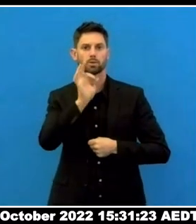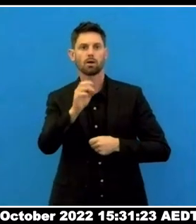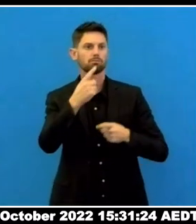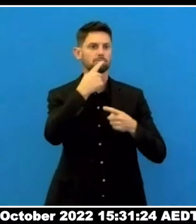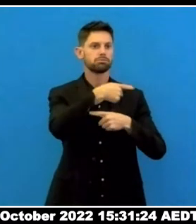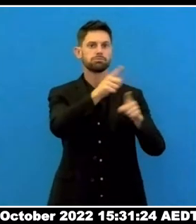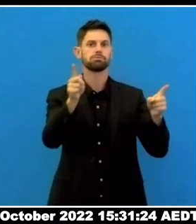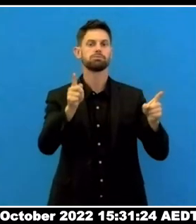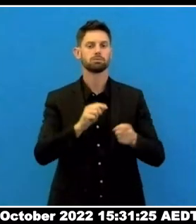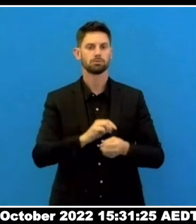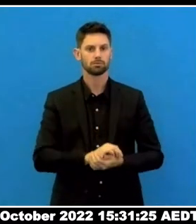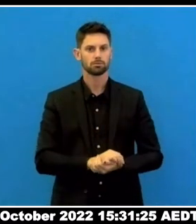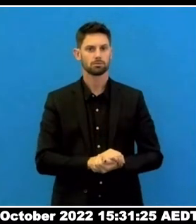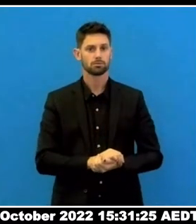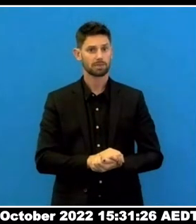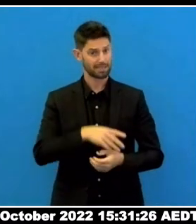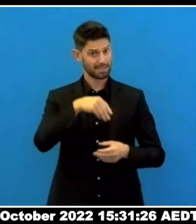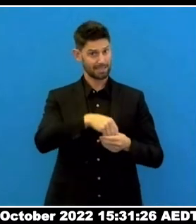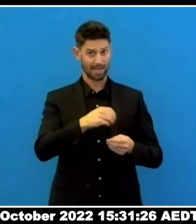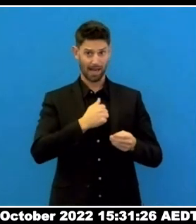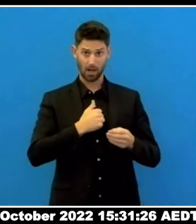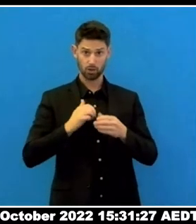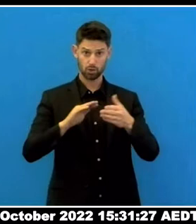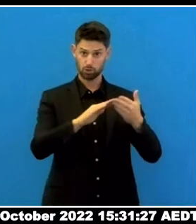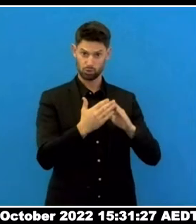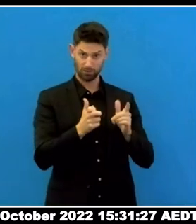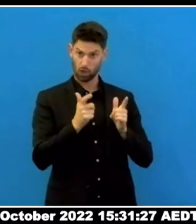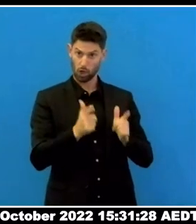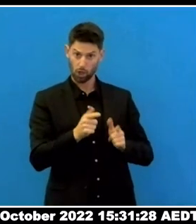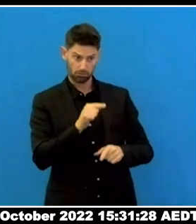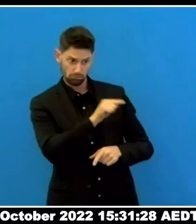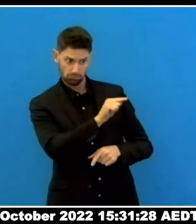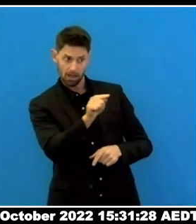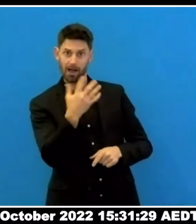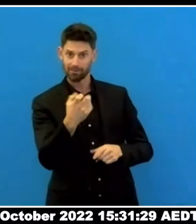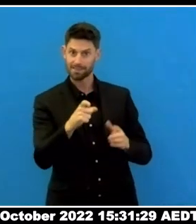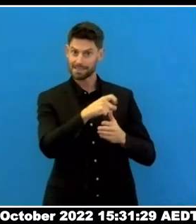We know in the community there is many many people that have a disability, but we don't know.